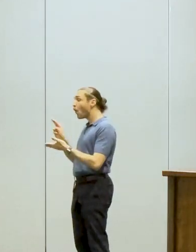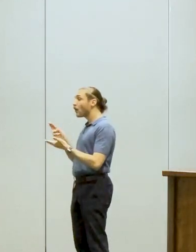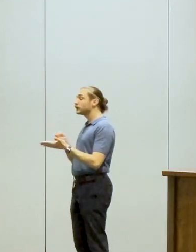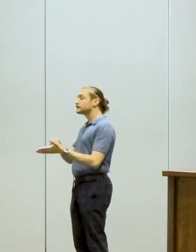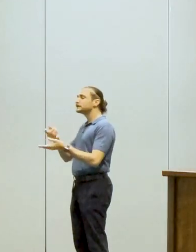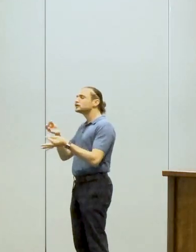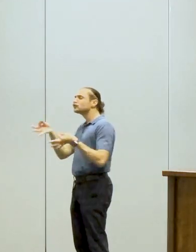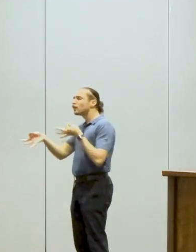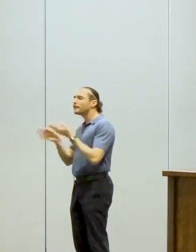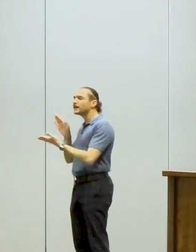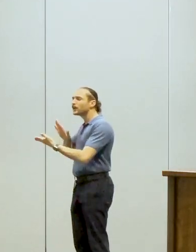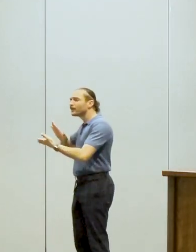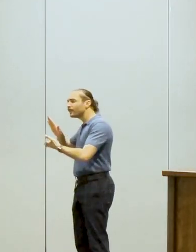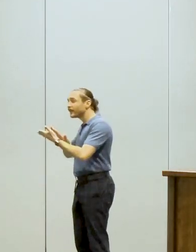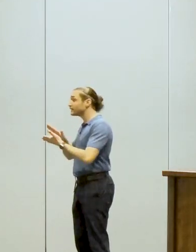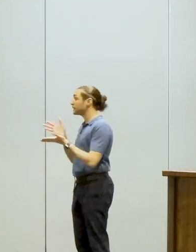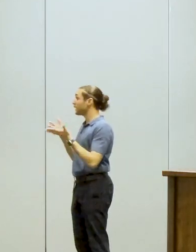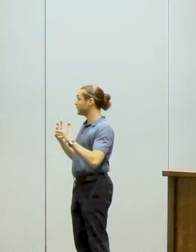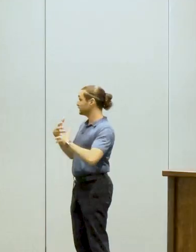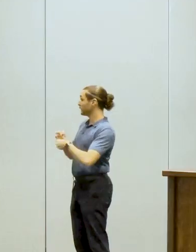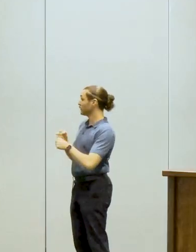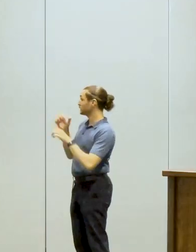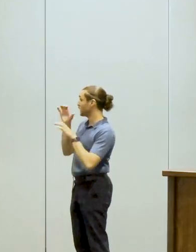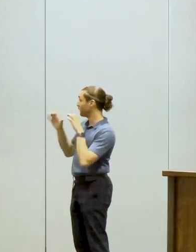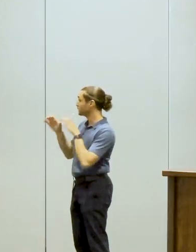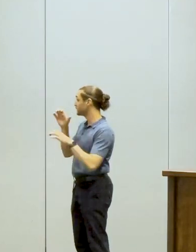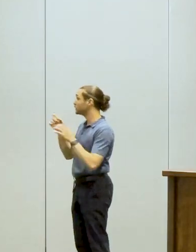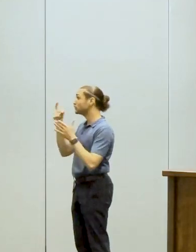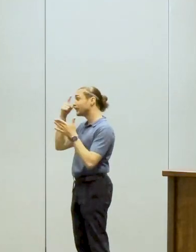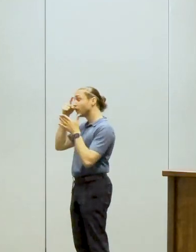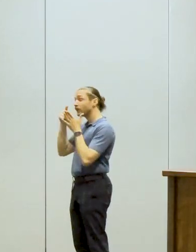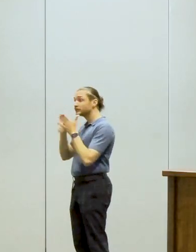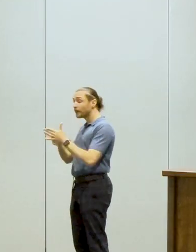cases, an example of a prompt might be summarize this lecture